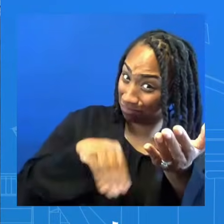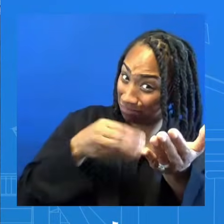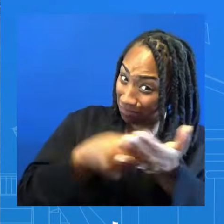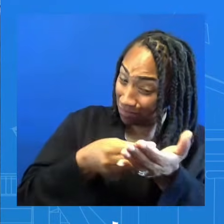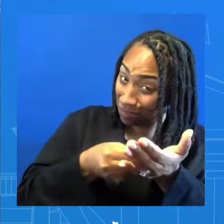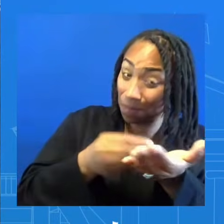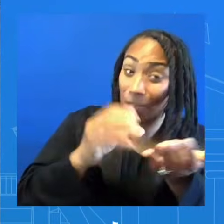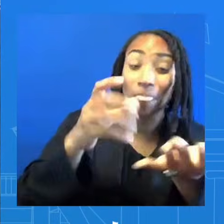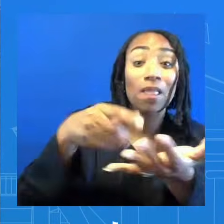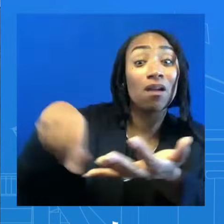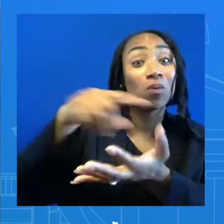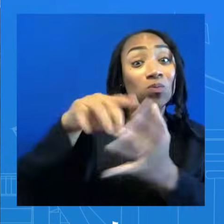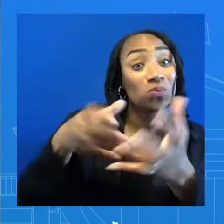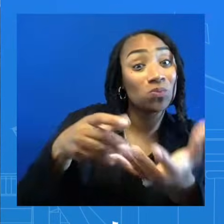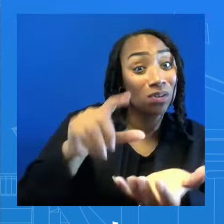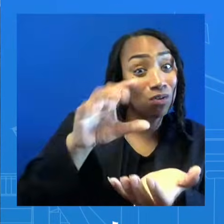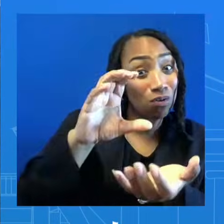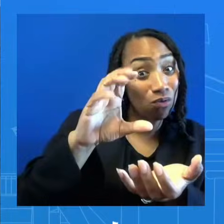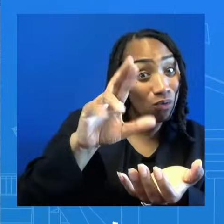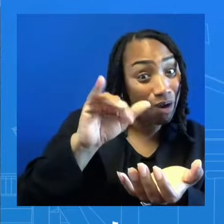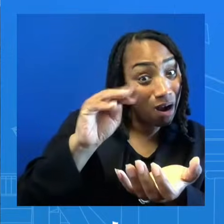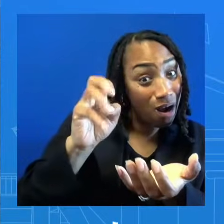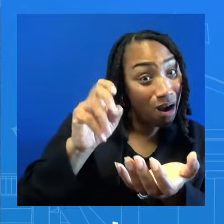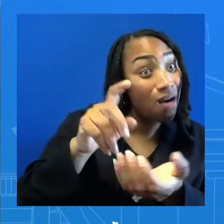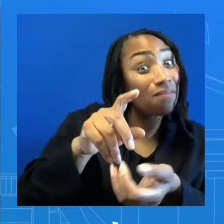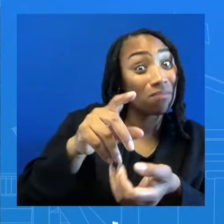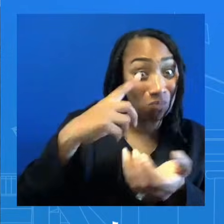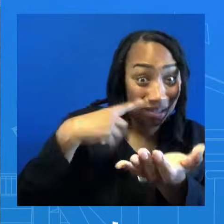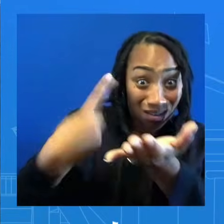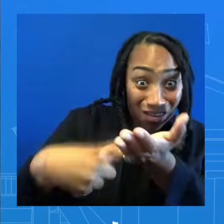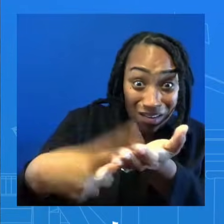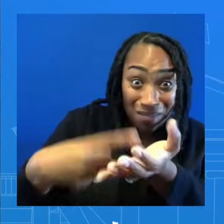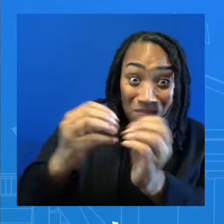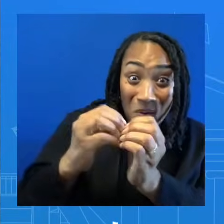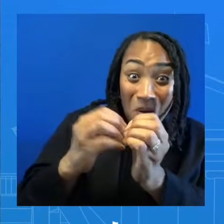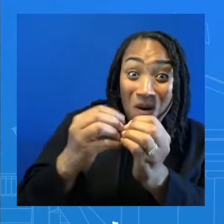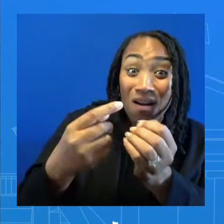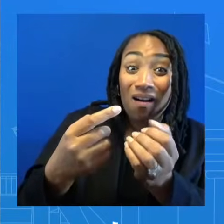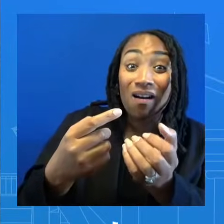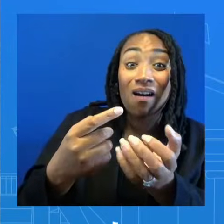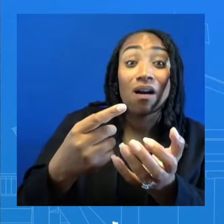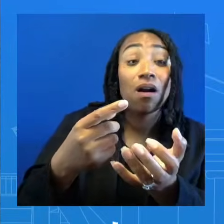despite the crime you committed, but just the fact that you were on home confinement -- you received a commutation? Ms. Jean-Pierre: So, they're two different things, right?